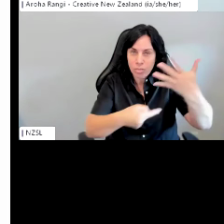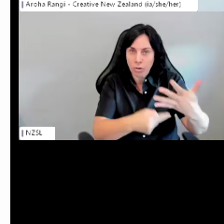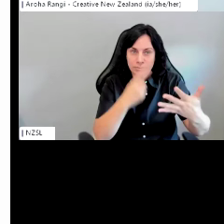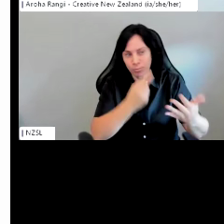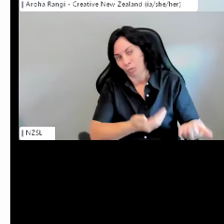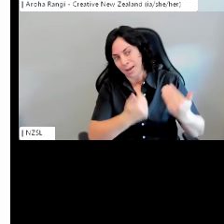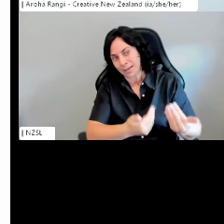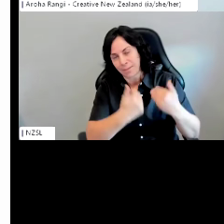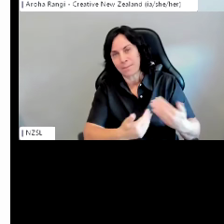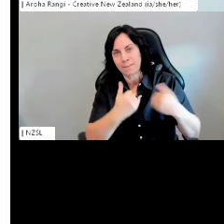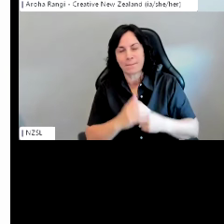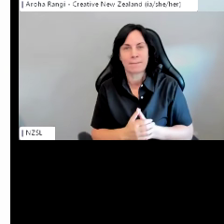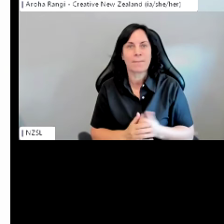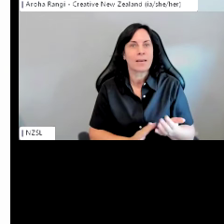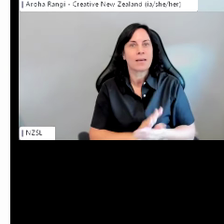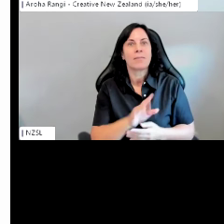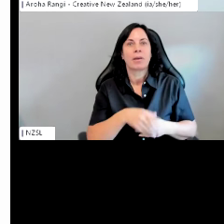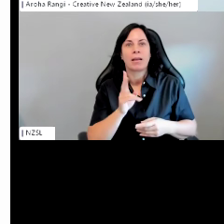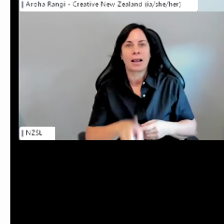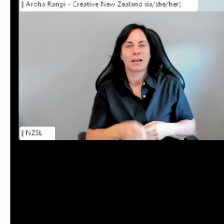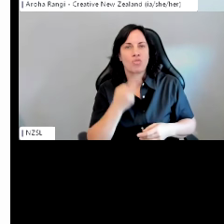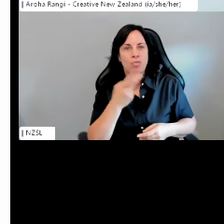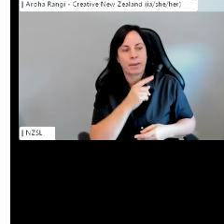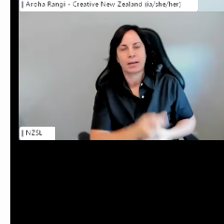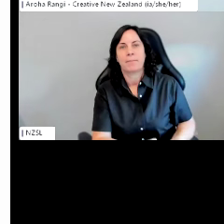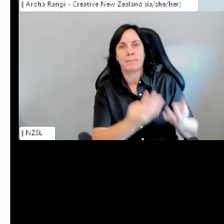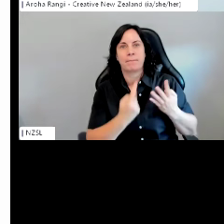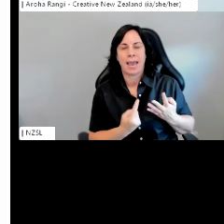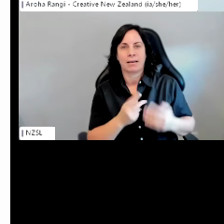not just what makes them come back, but it's also what makes them join. It's also what makes them